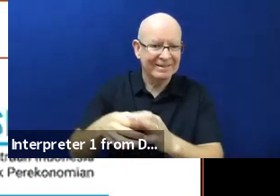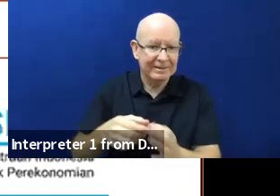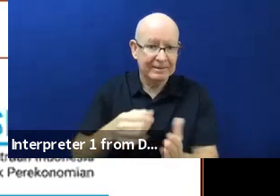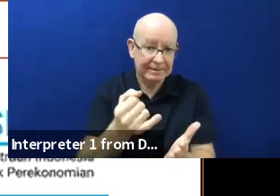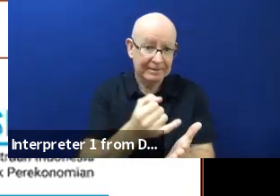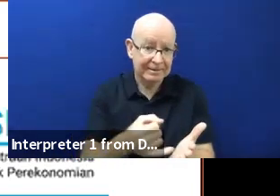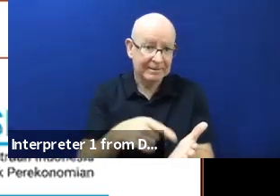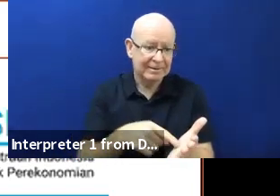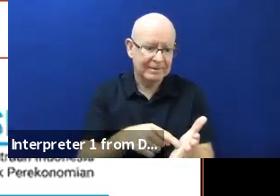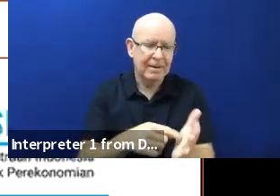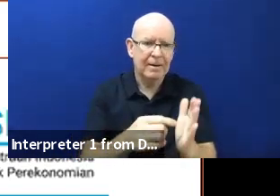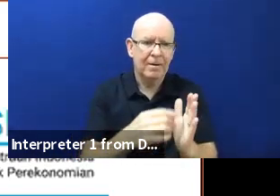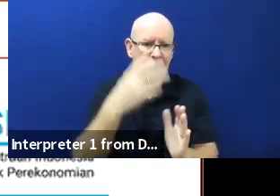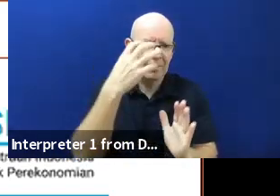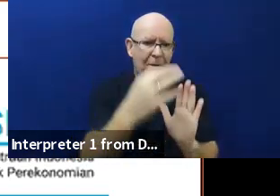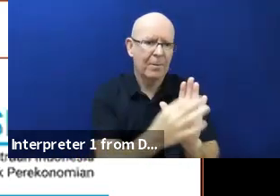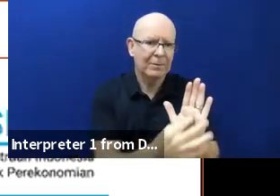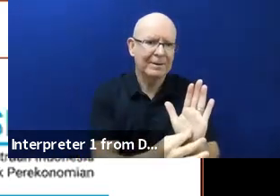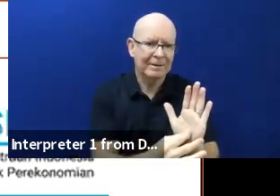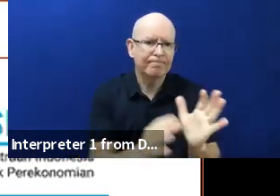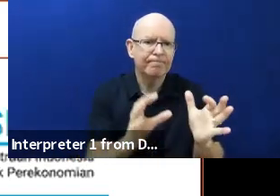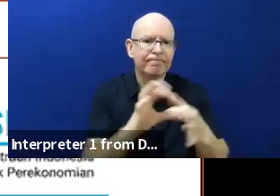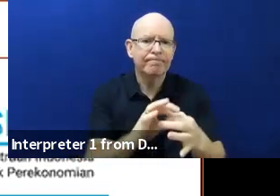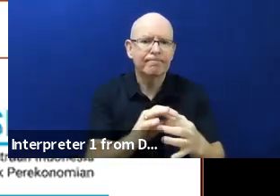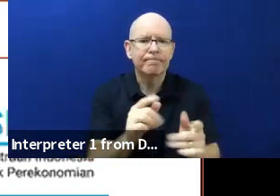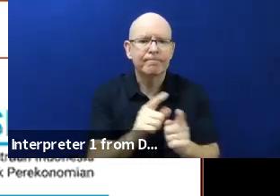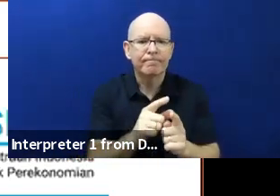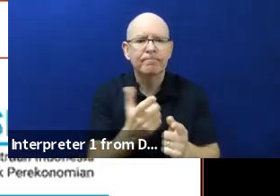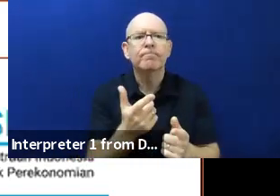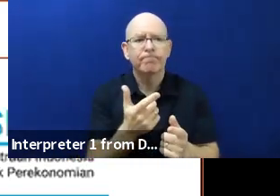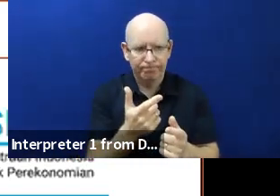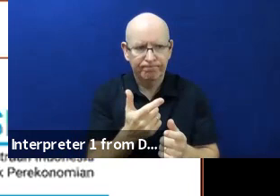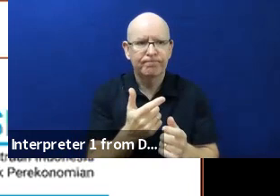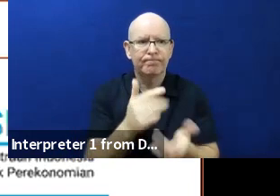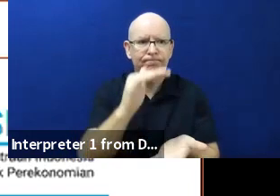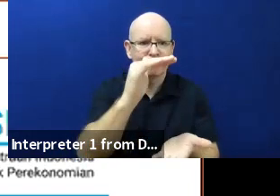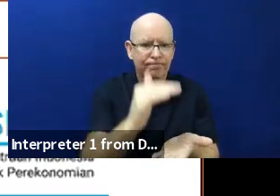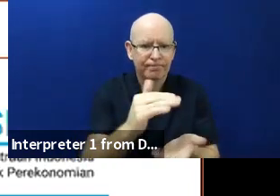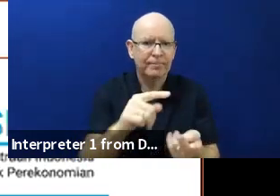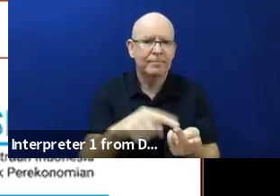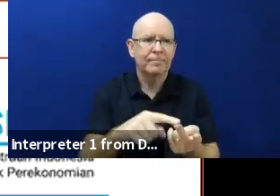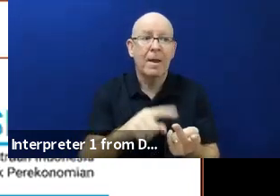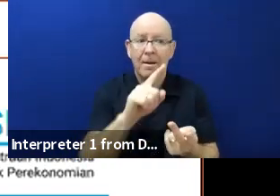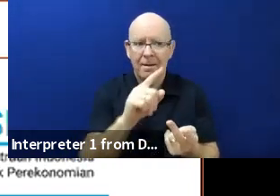and everyone to persons with disabilities based on central and regional government policies.